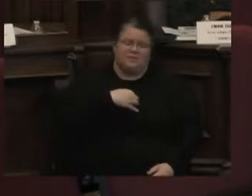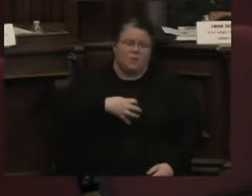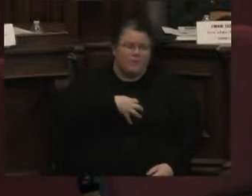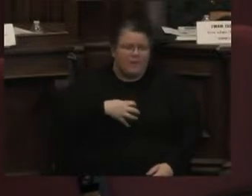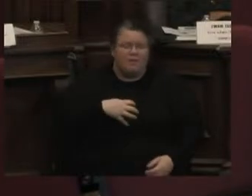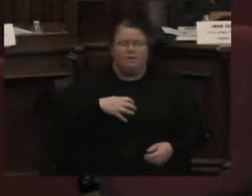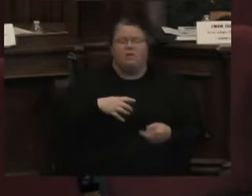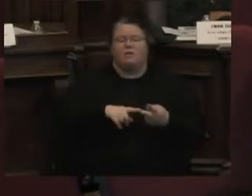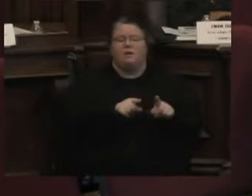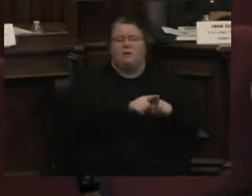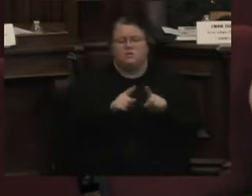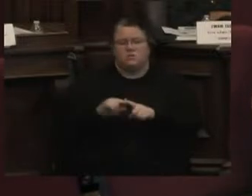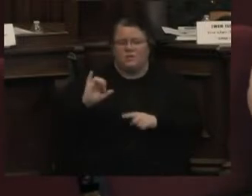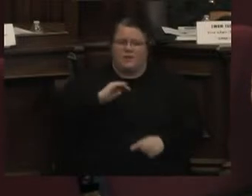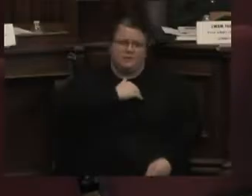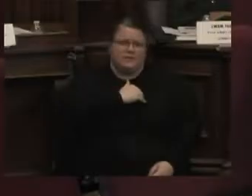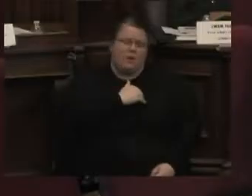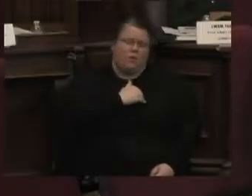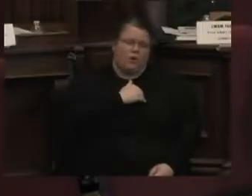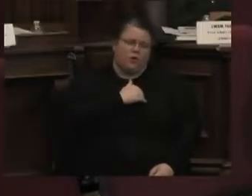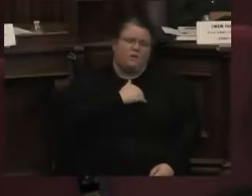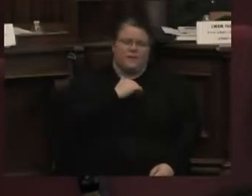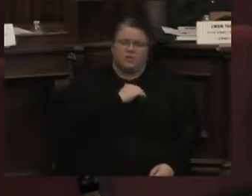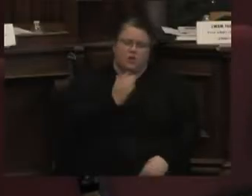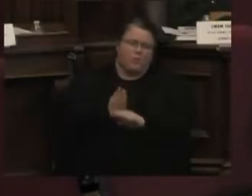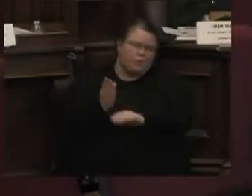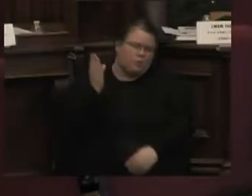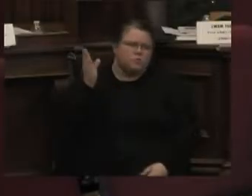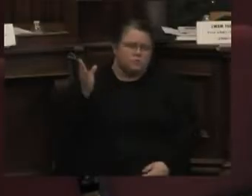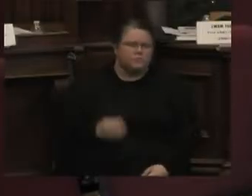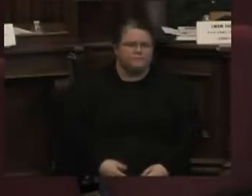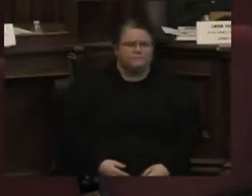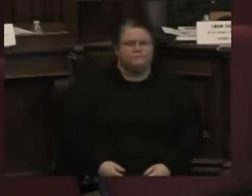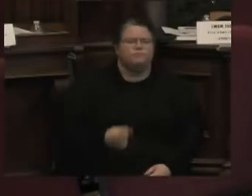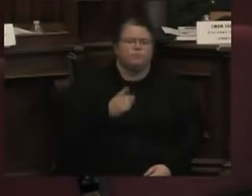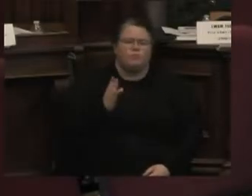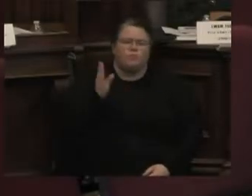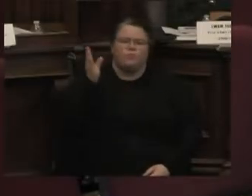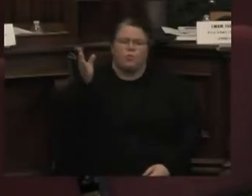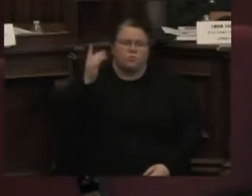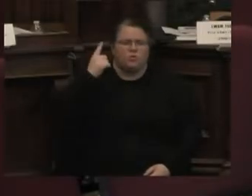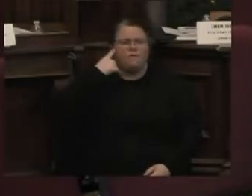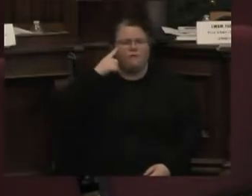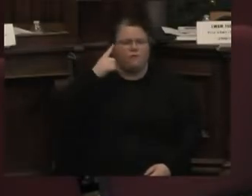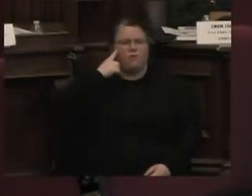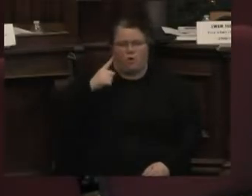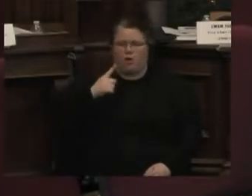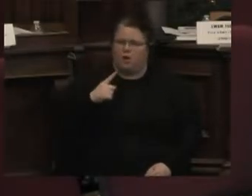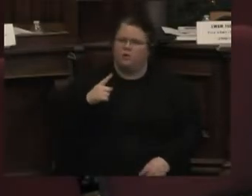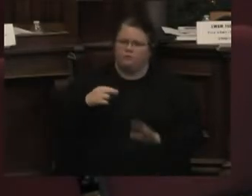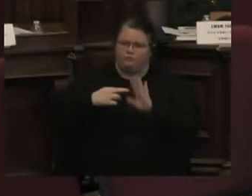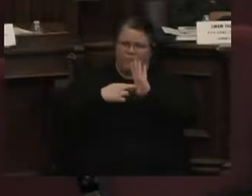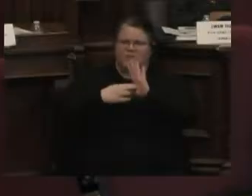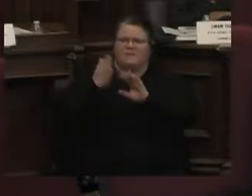that that that we can push on that front as well. That's our